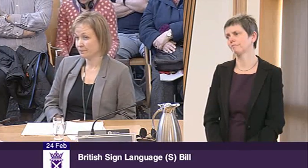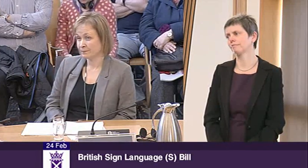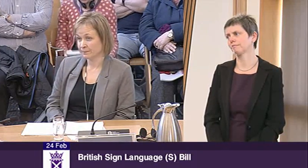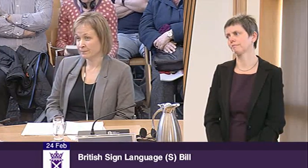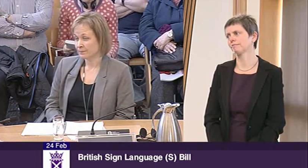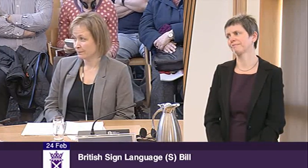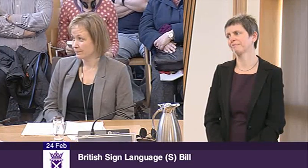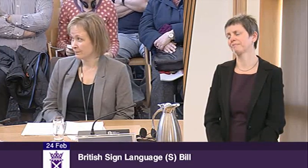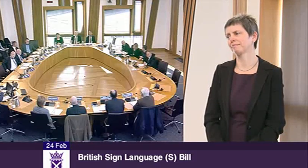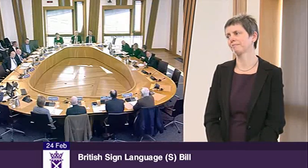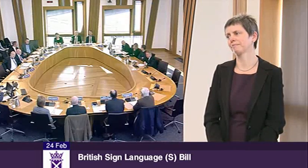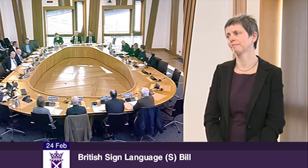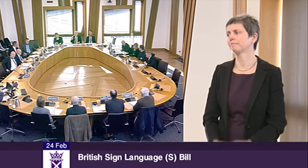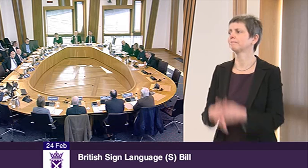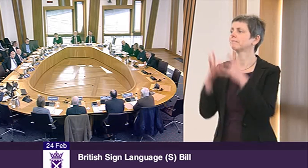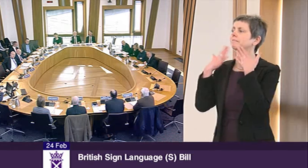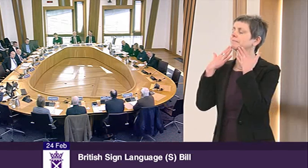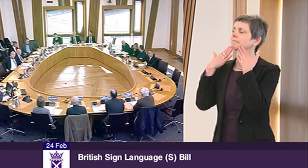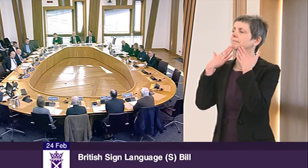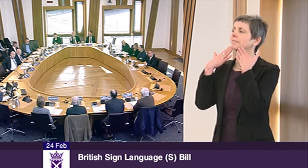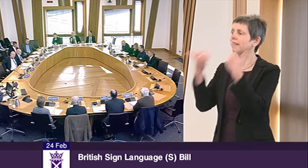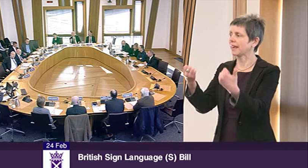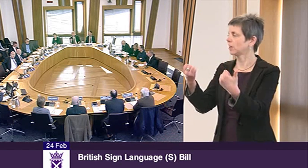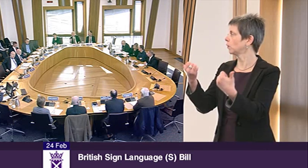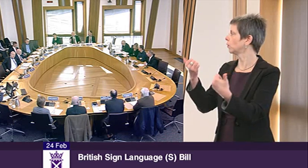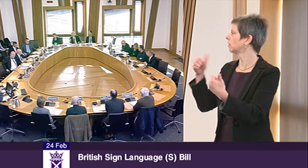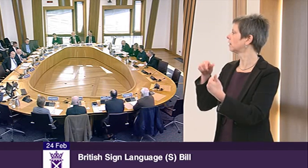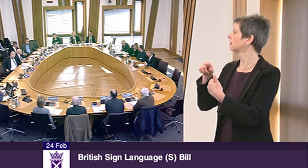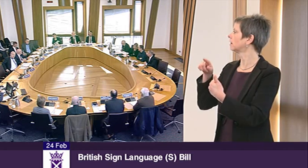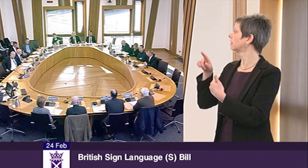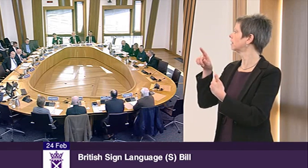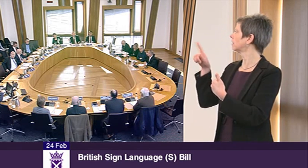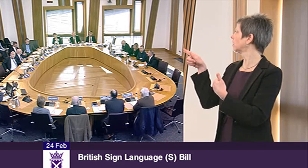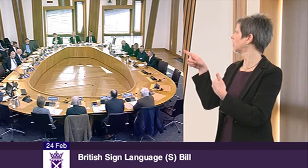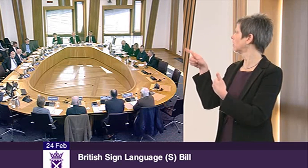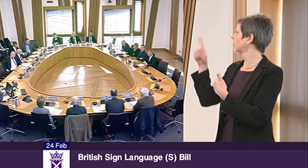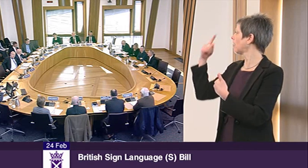The Convener: I will have to ask members and panellists to be brief, if at all possible.